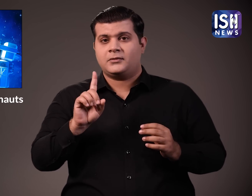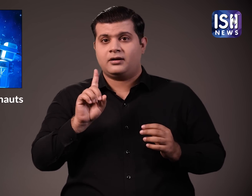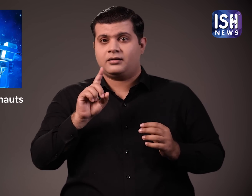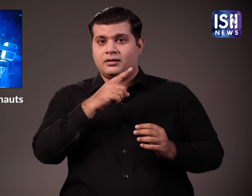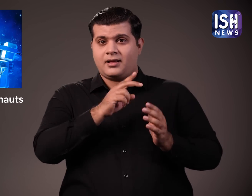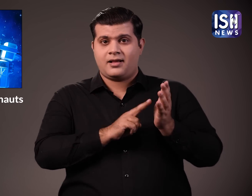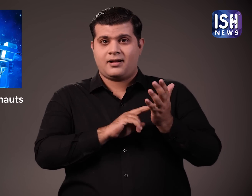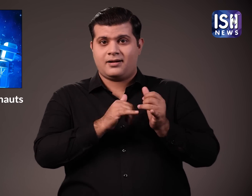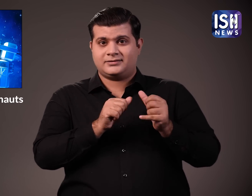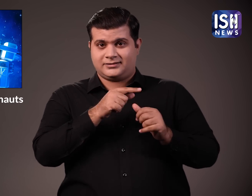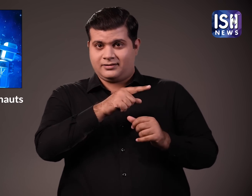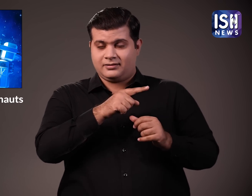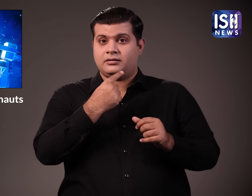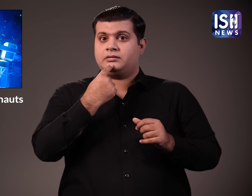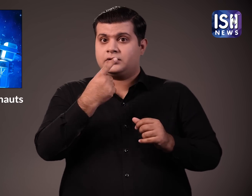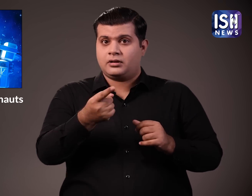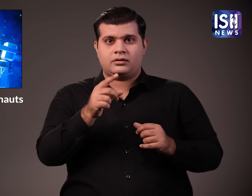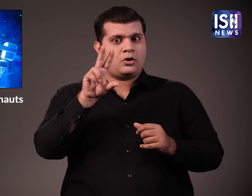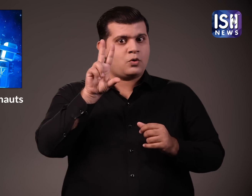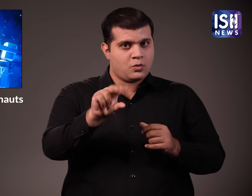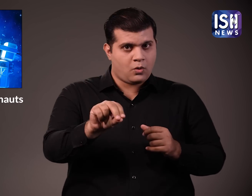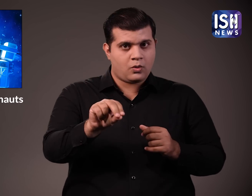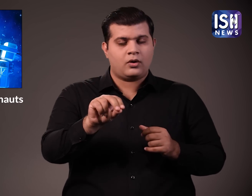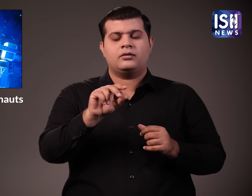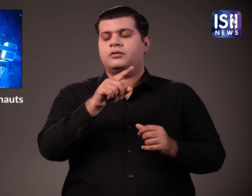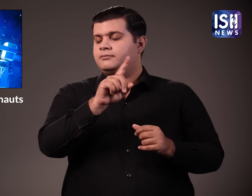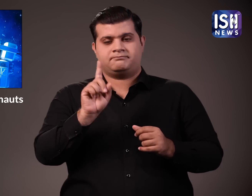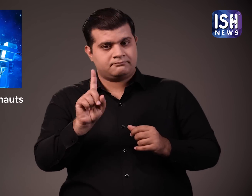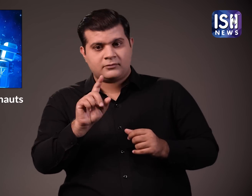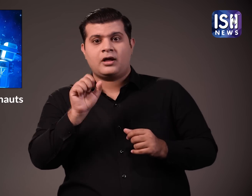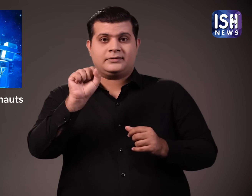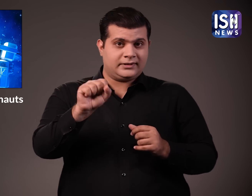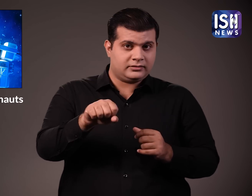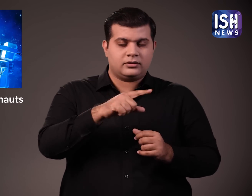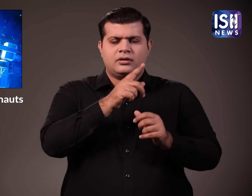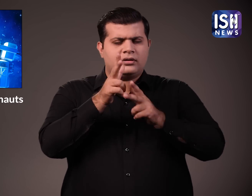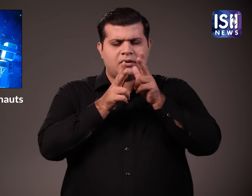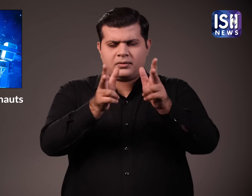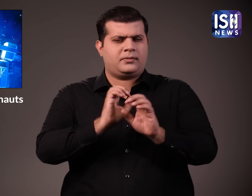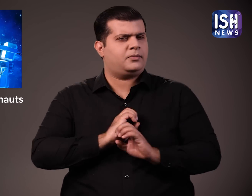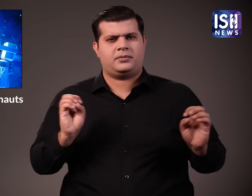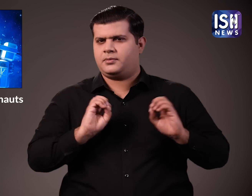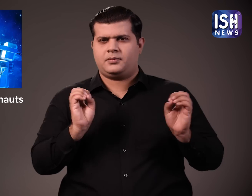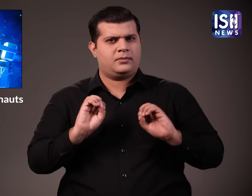NASA has never officially confirmed nor denied if sex is allowed or not.